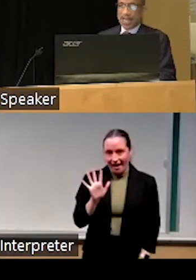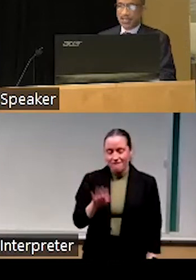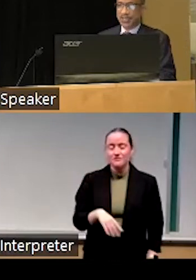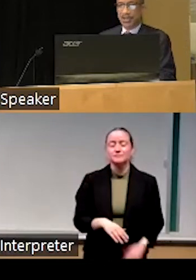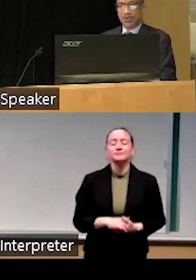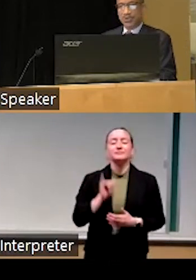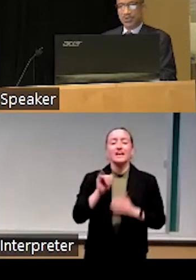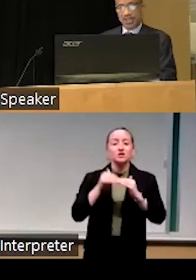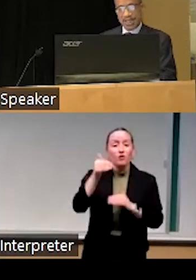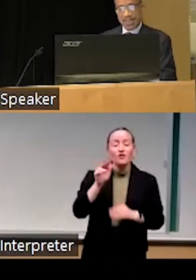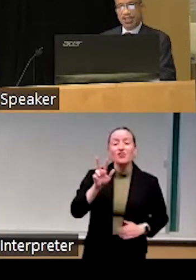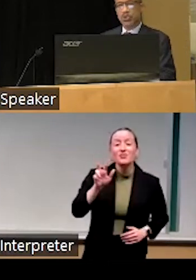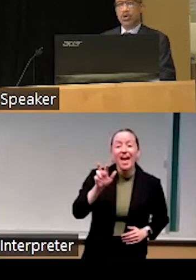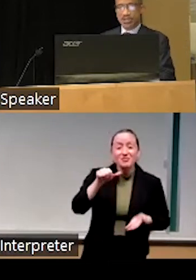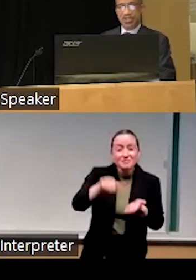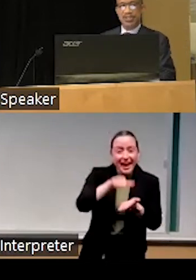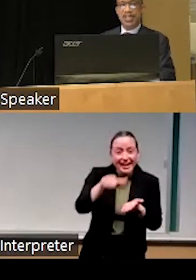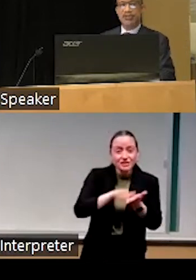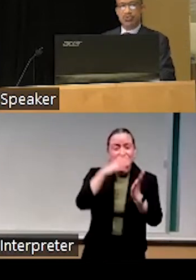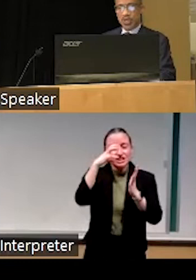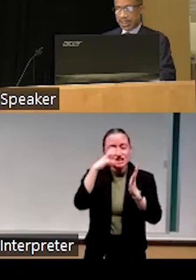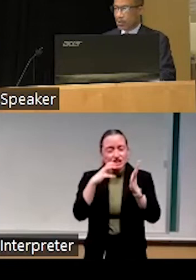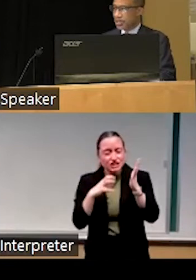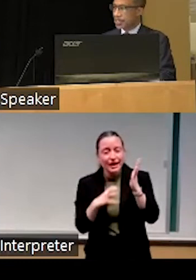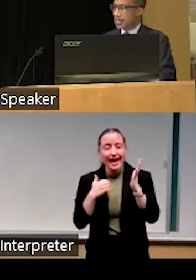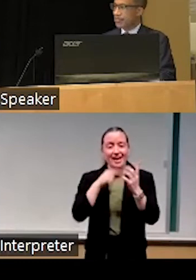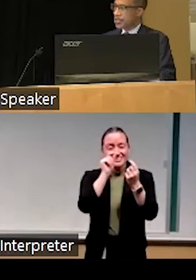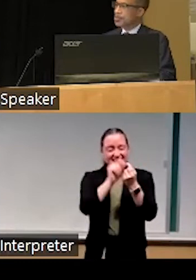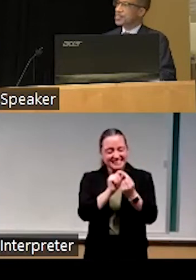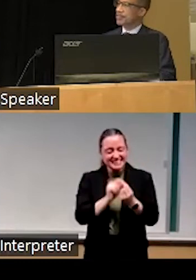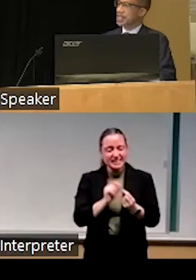pages that goes through the detailed questions that if you really want to get very specific